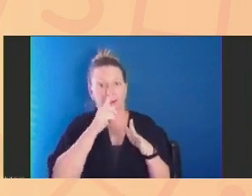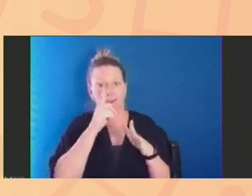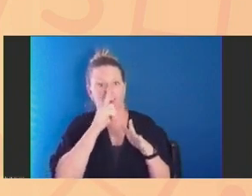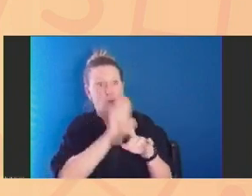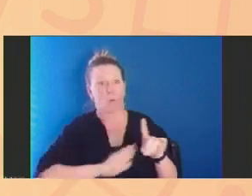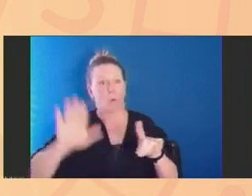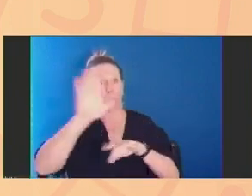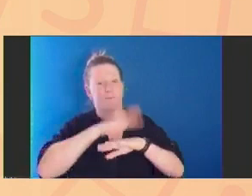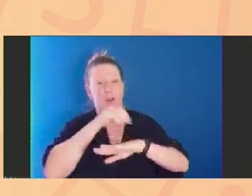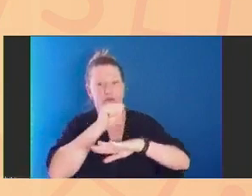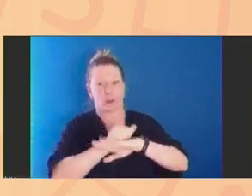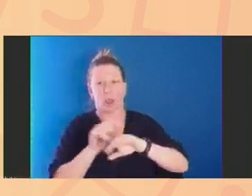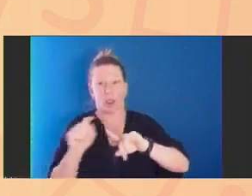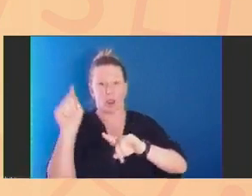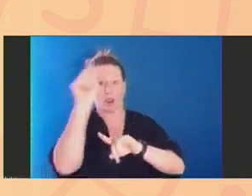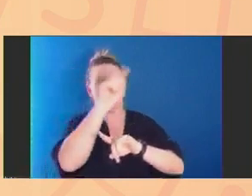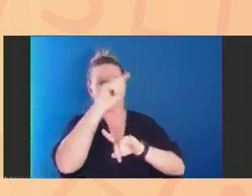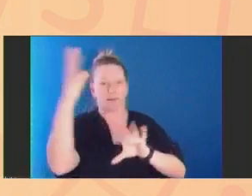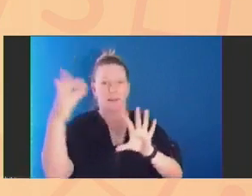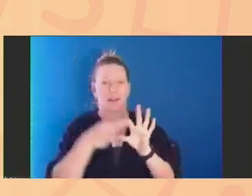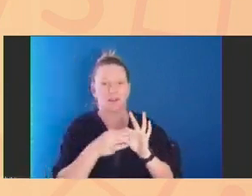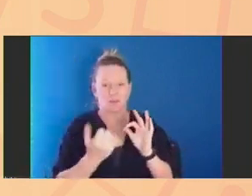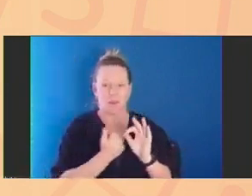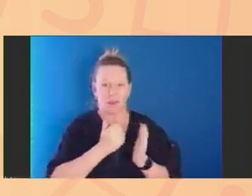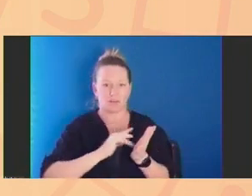that we zoom in once a month and we all sit and we craft together.